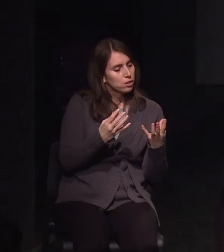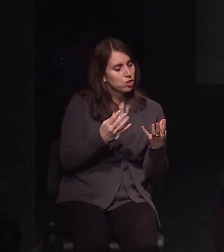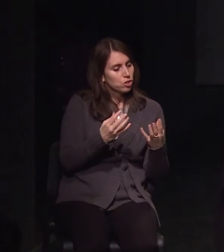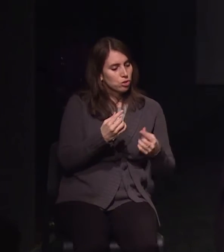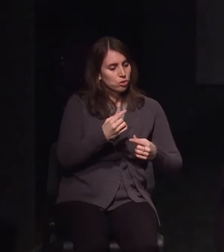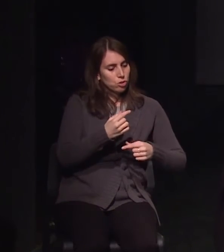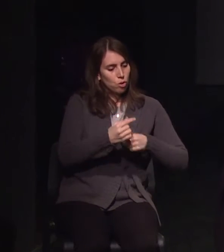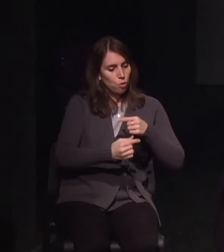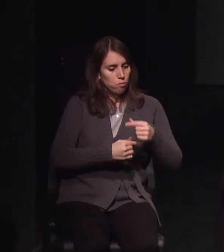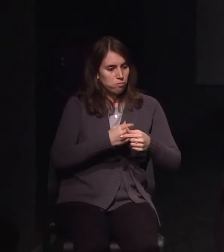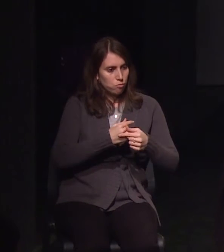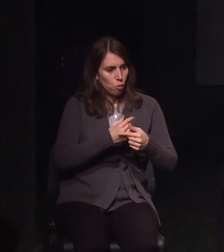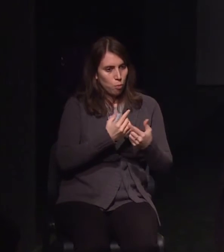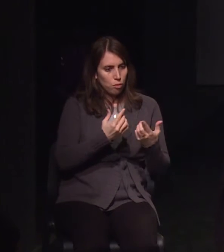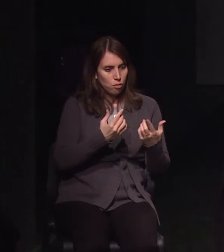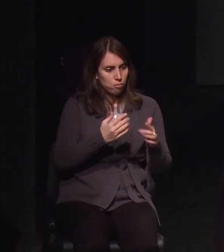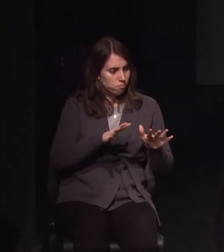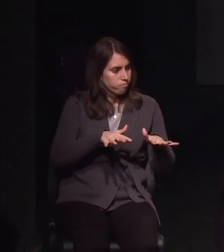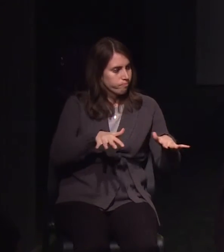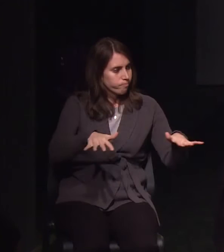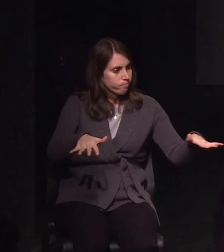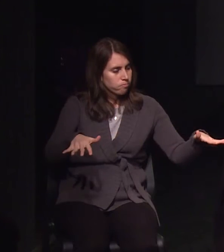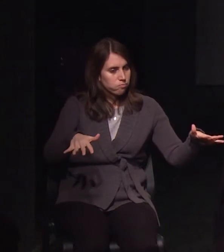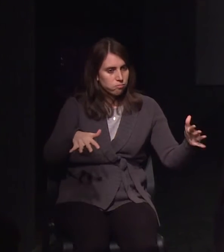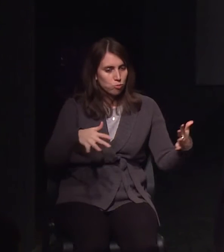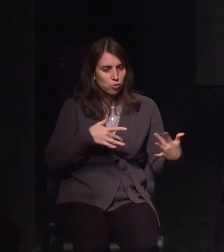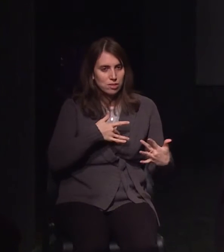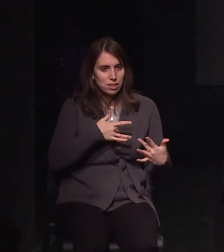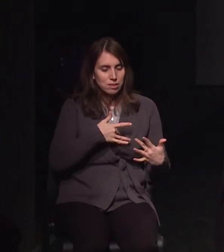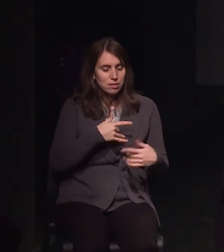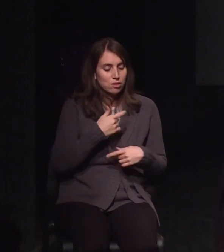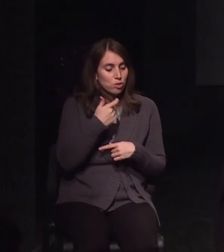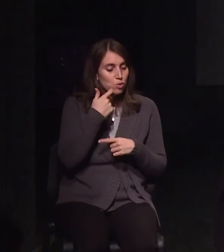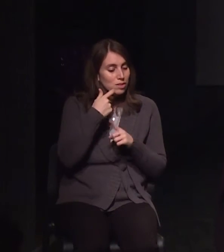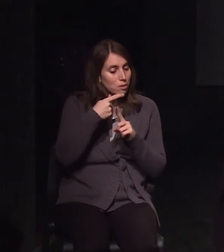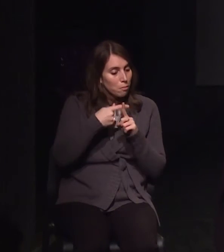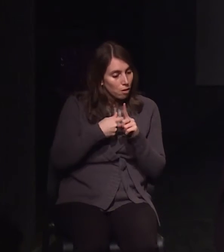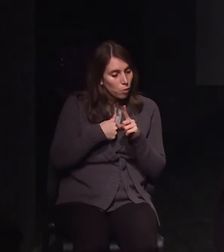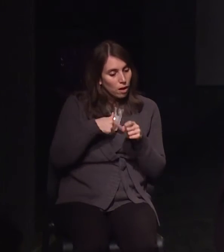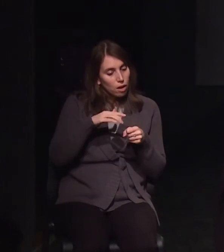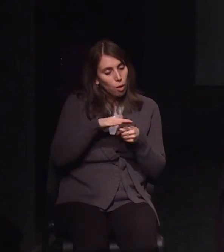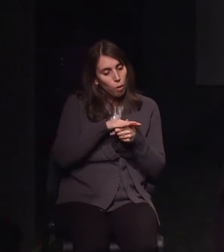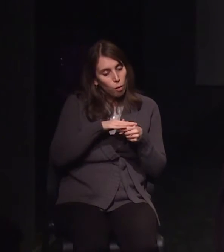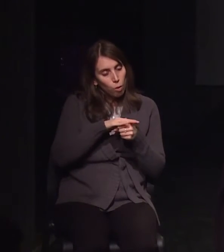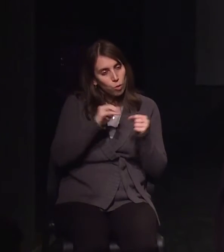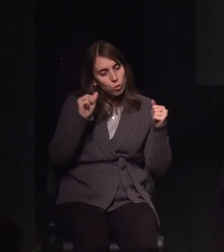In the recent month we had a large global gathering in Detroit, the Mecca of the arts,